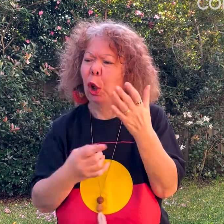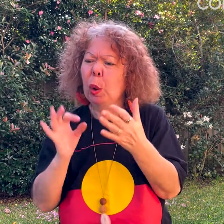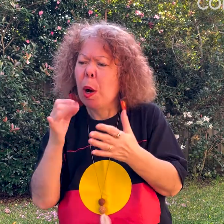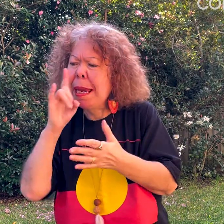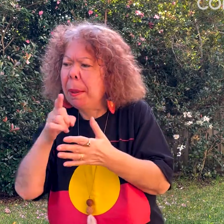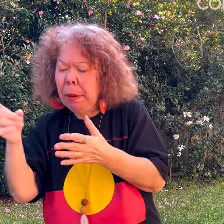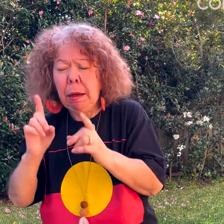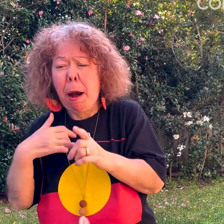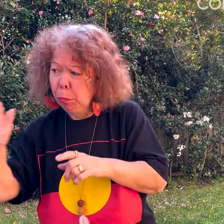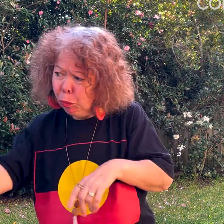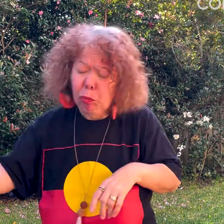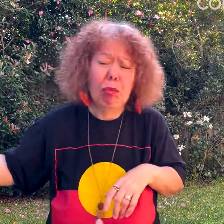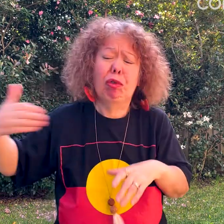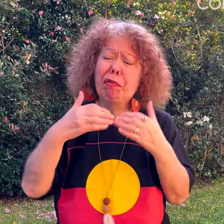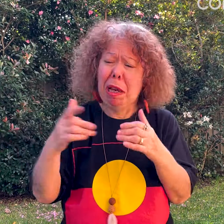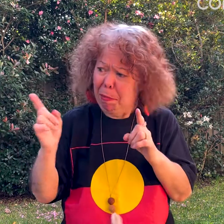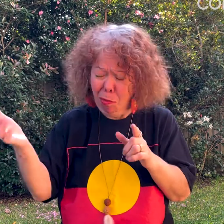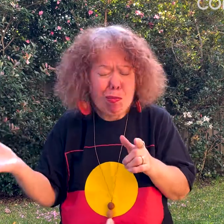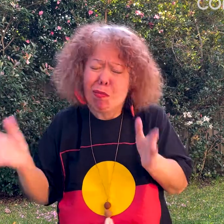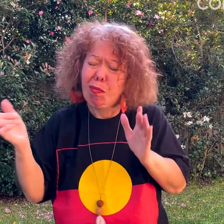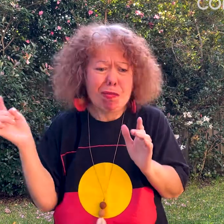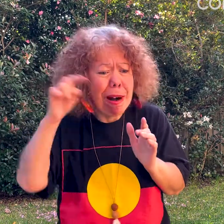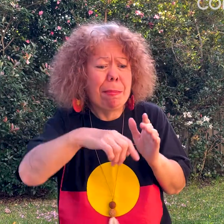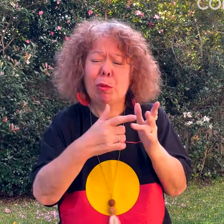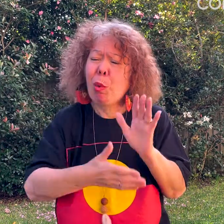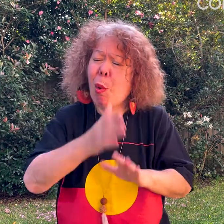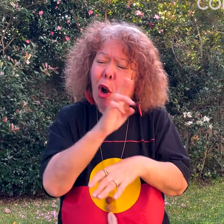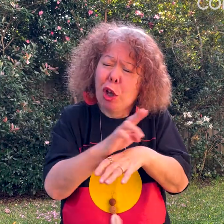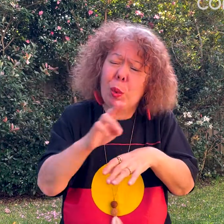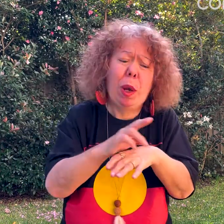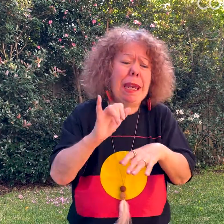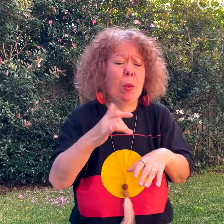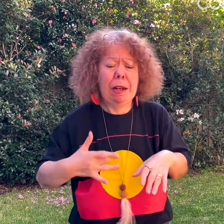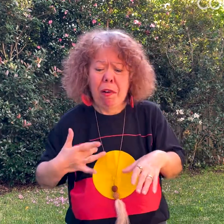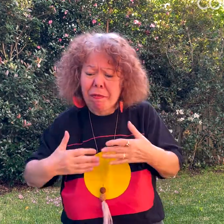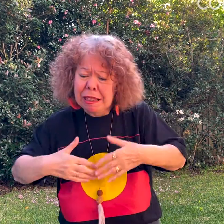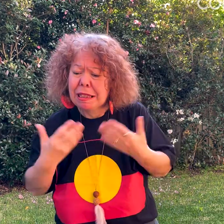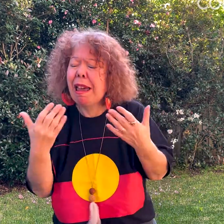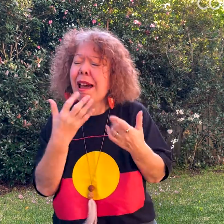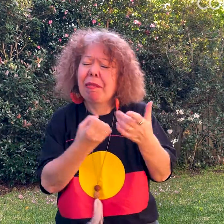but I encourage my white friends to come and join events for NAIDOC week or Survival Day.